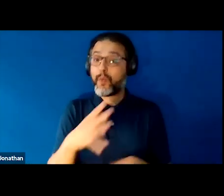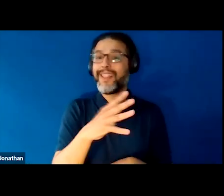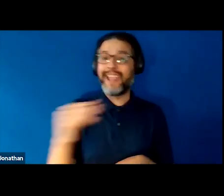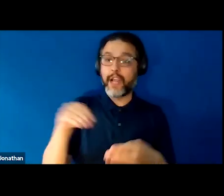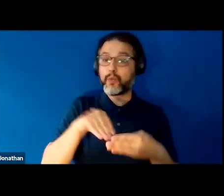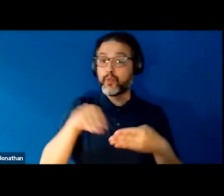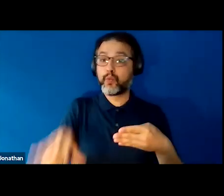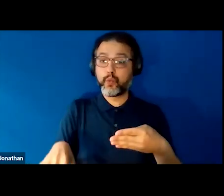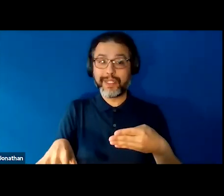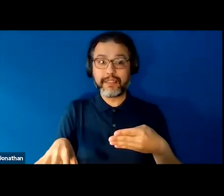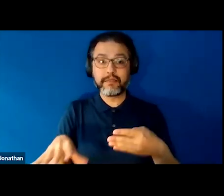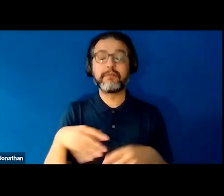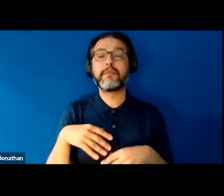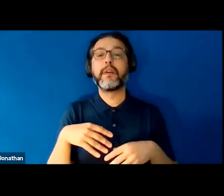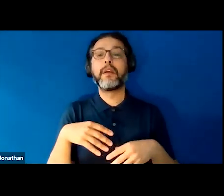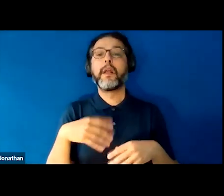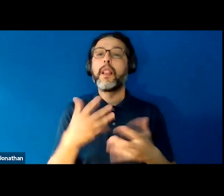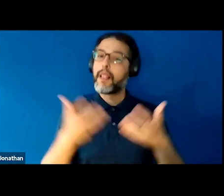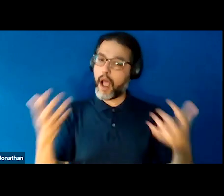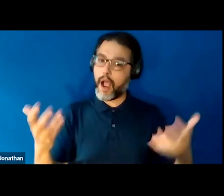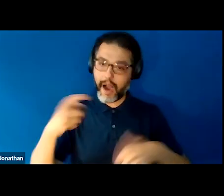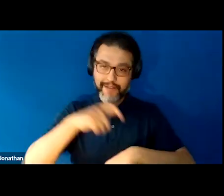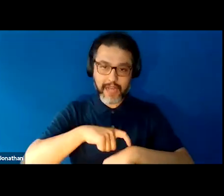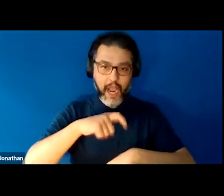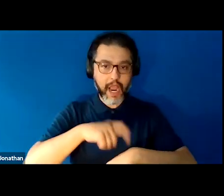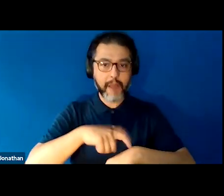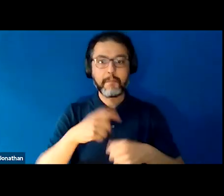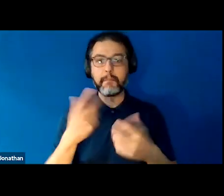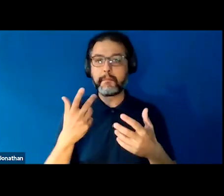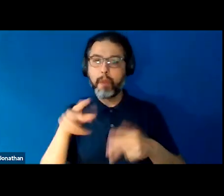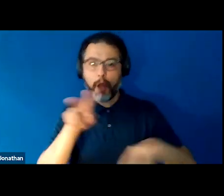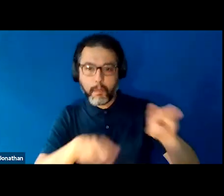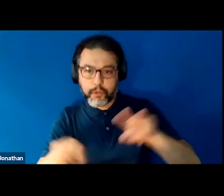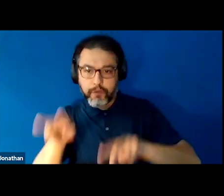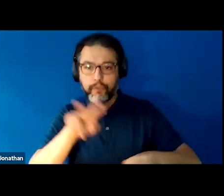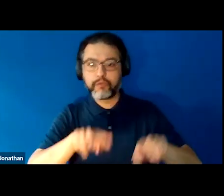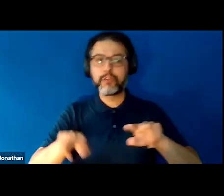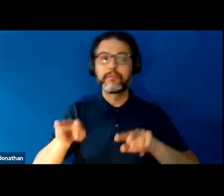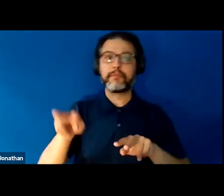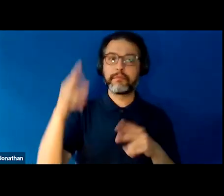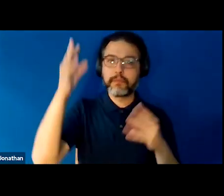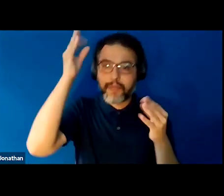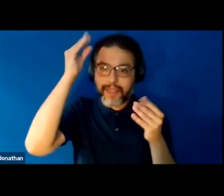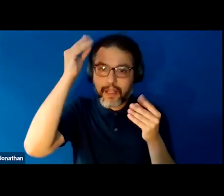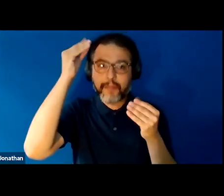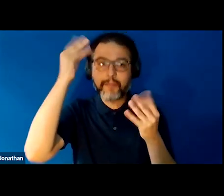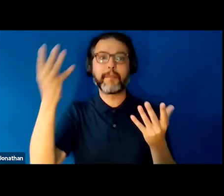There was a lot of time spent in observation, contemplation, and evaluation, but it really